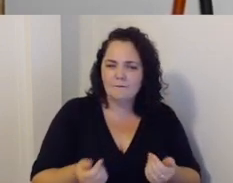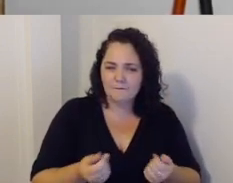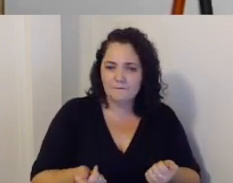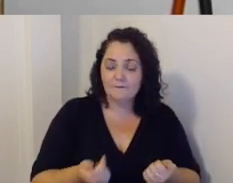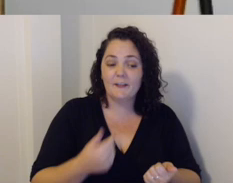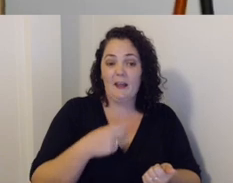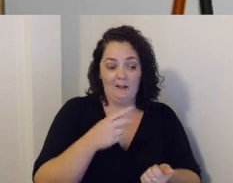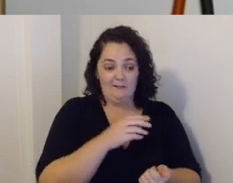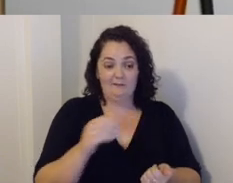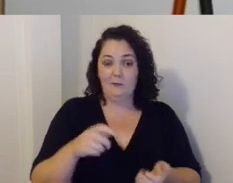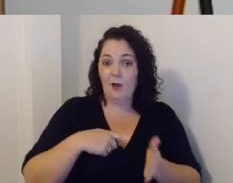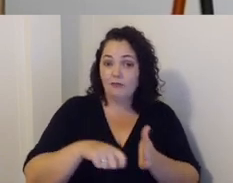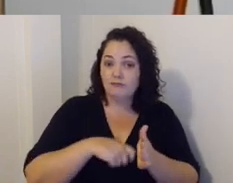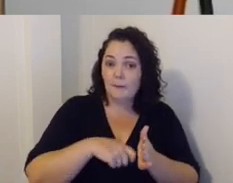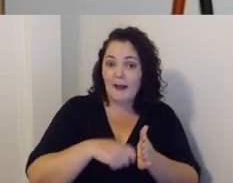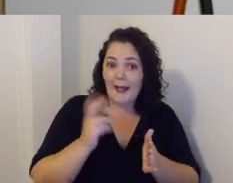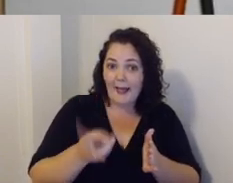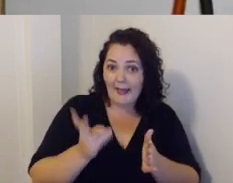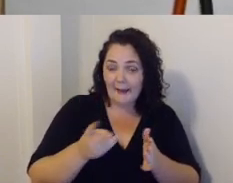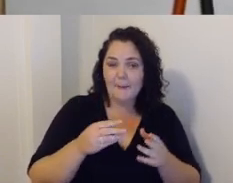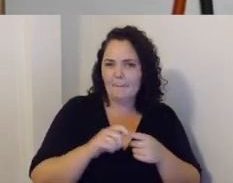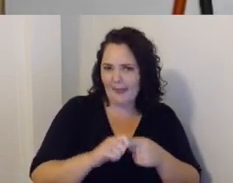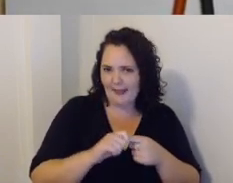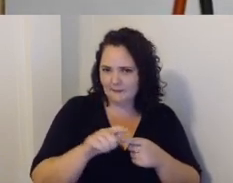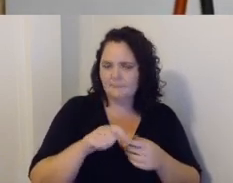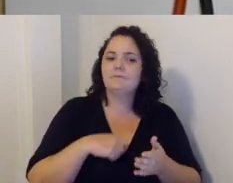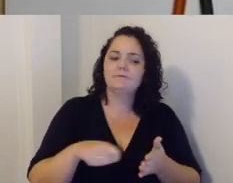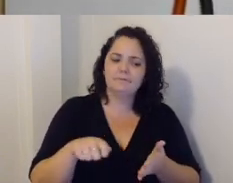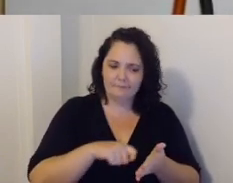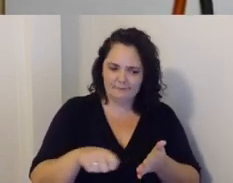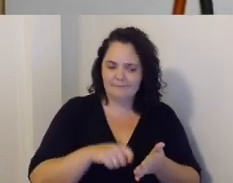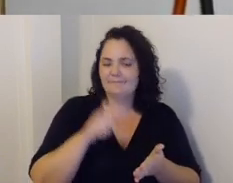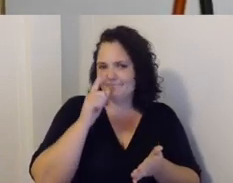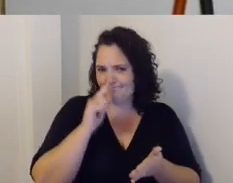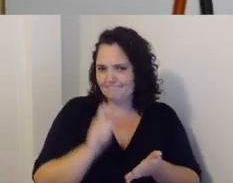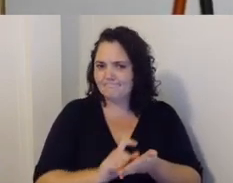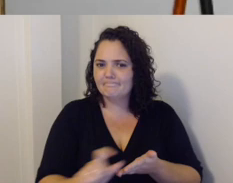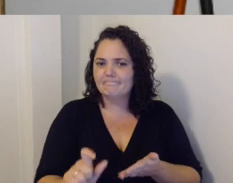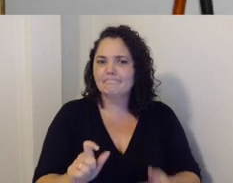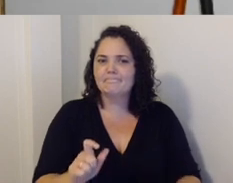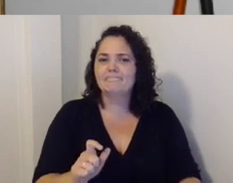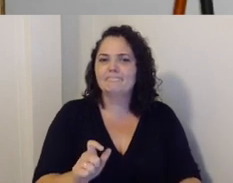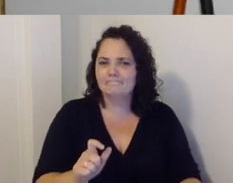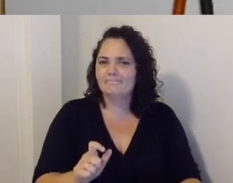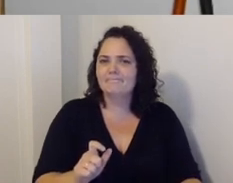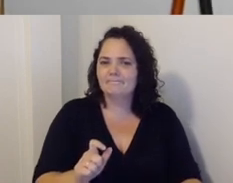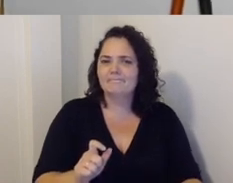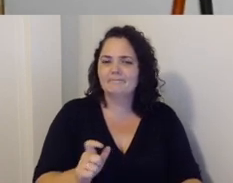plastic eraser and I can cut right back into it again. Same thing with the cornstarch, rubbing in,